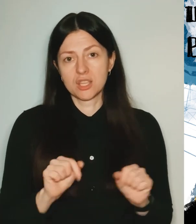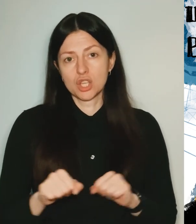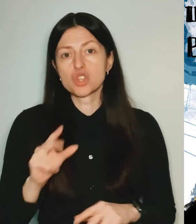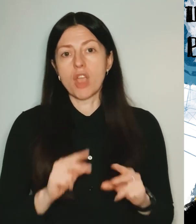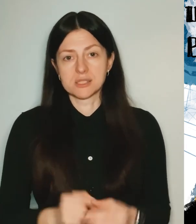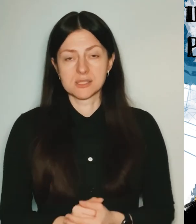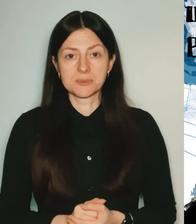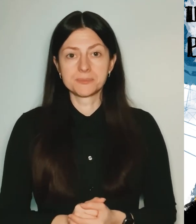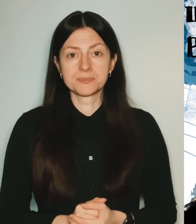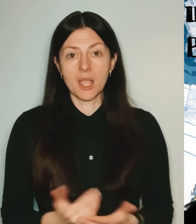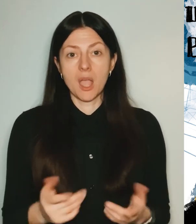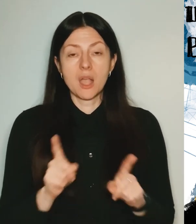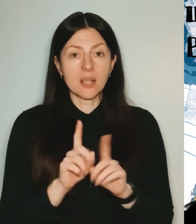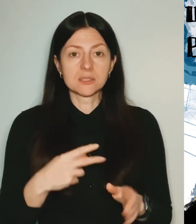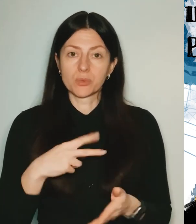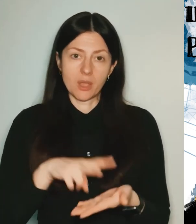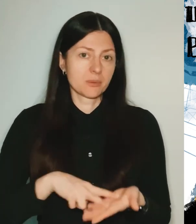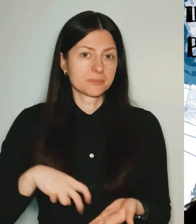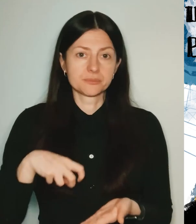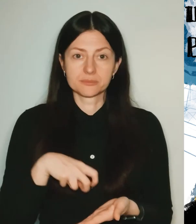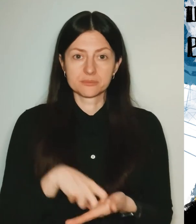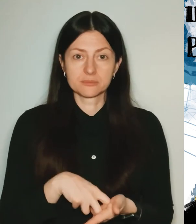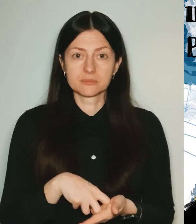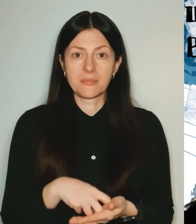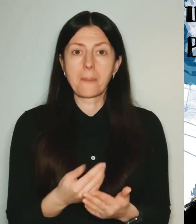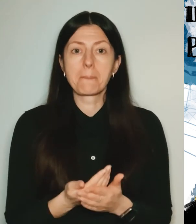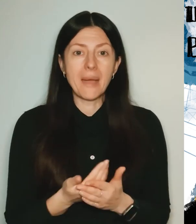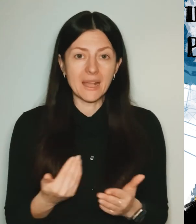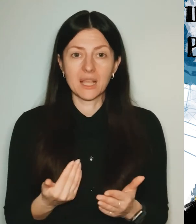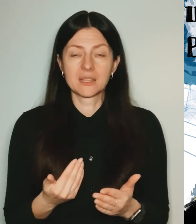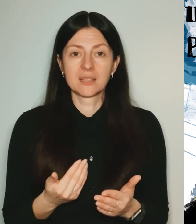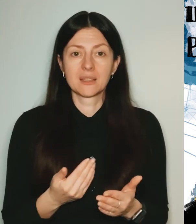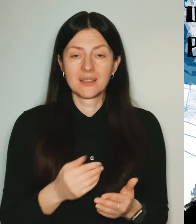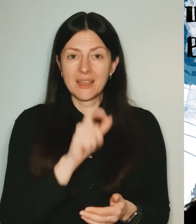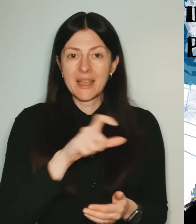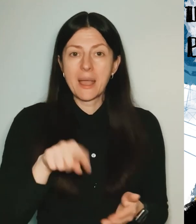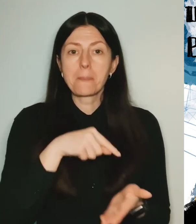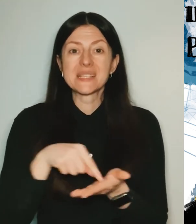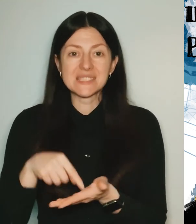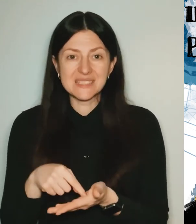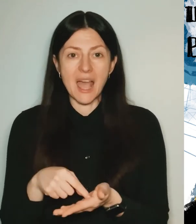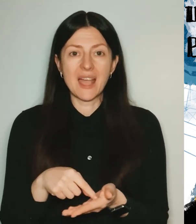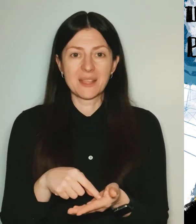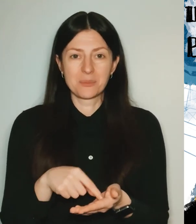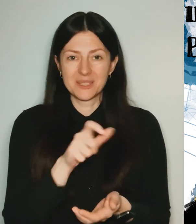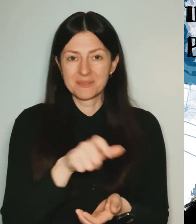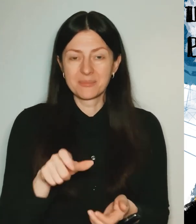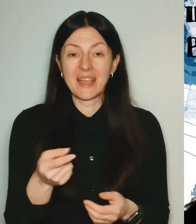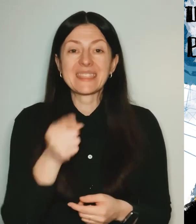I also fall on my knees and thank people from other cities,